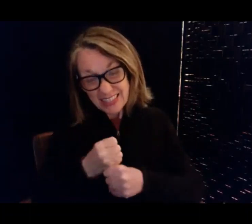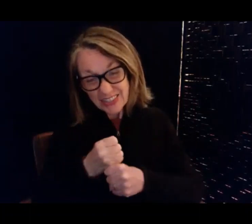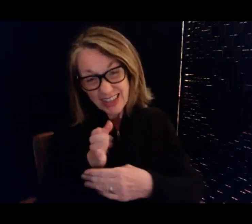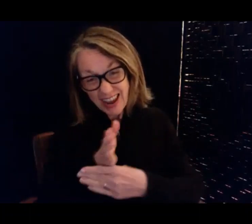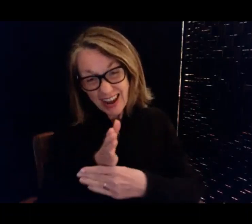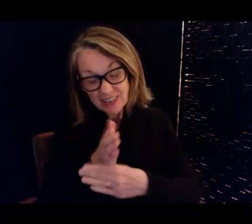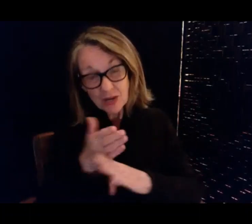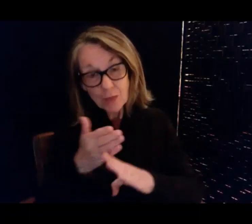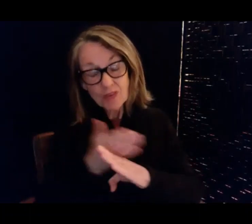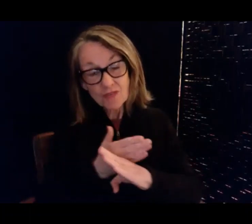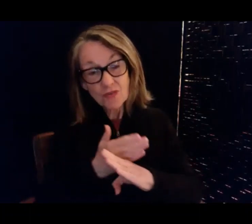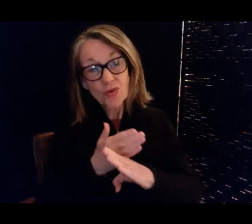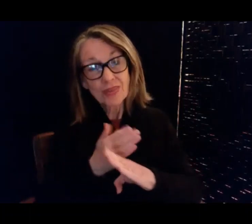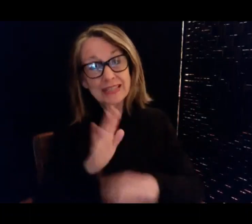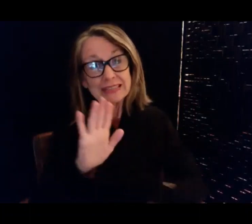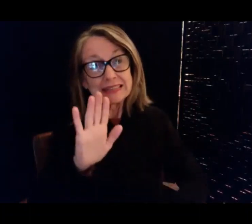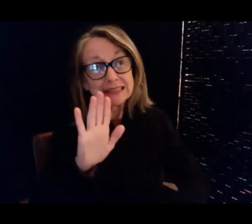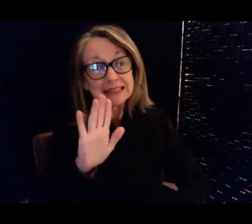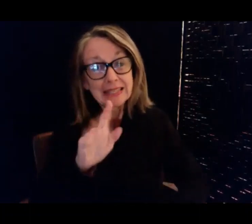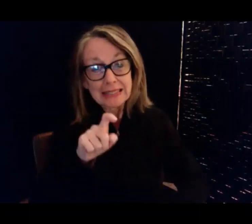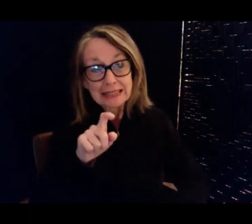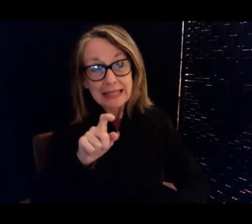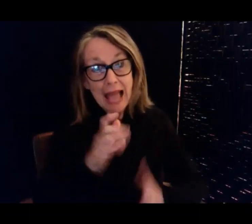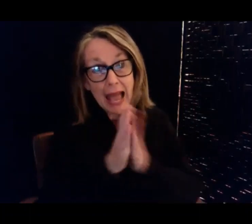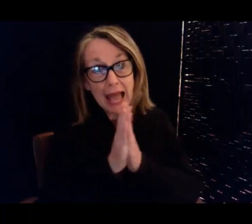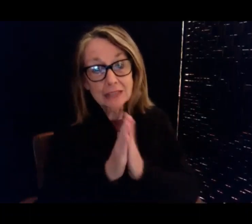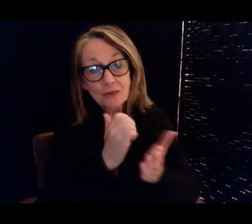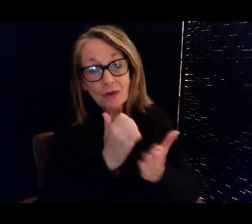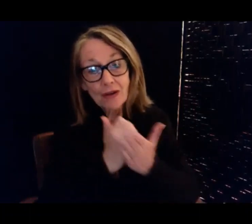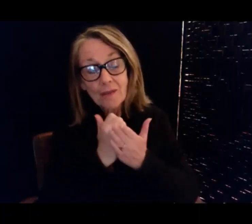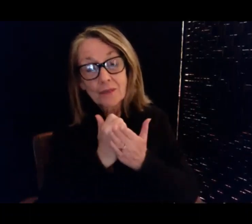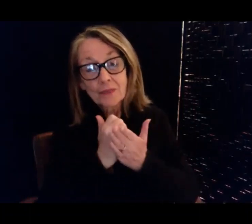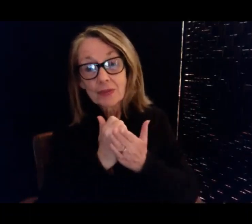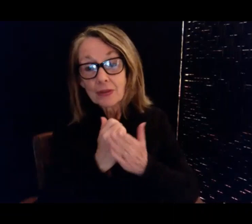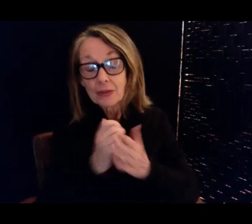group where people automatically think oh my gosh I gotta do something right